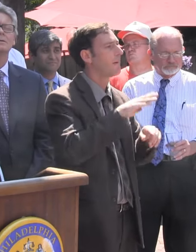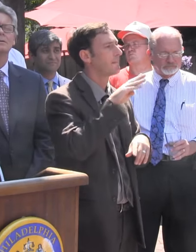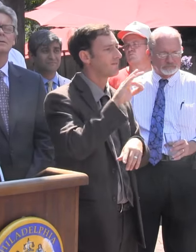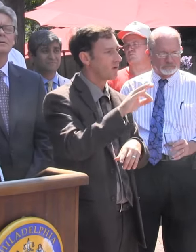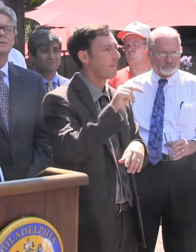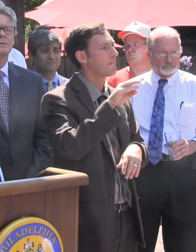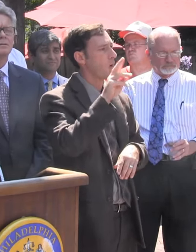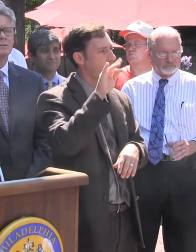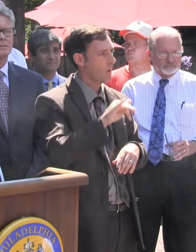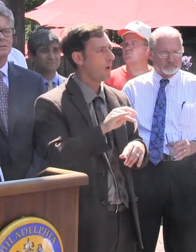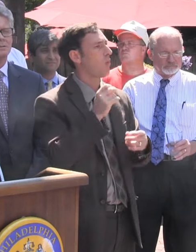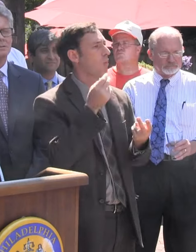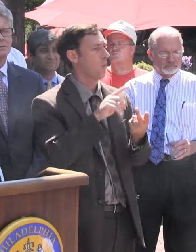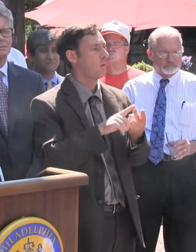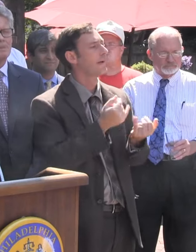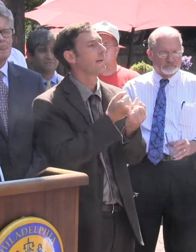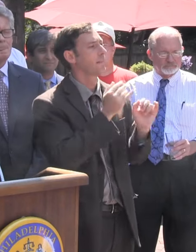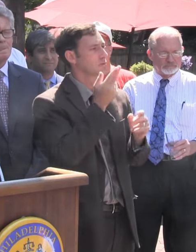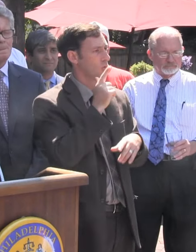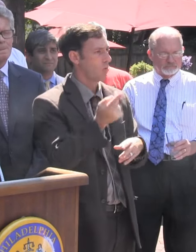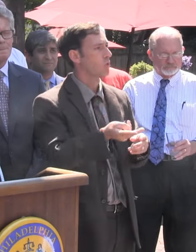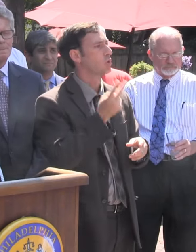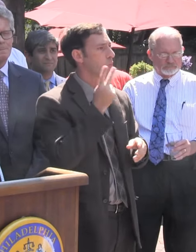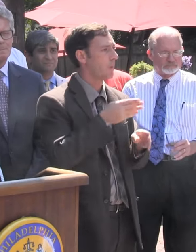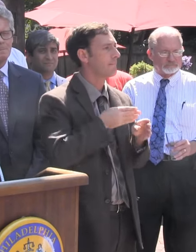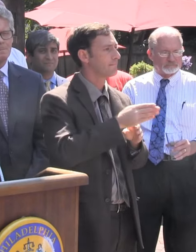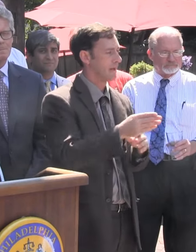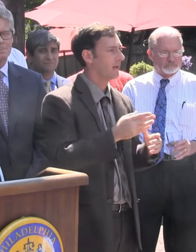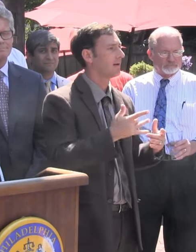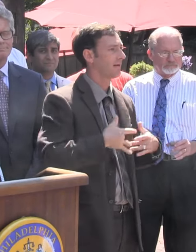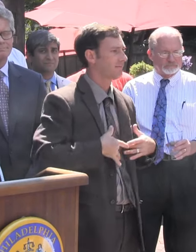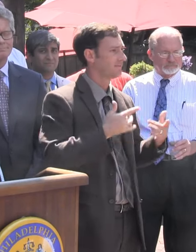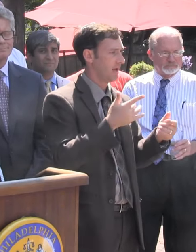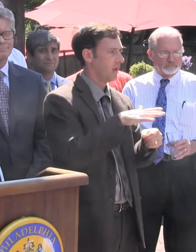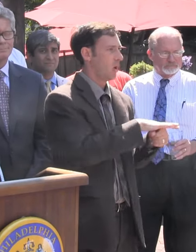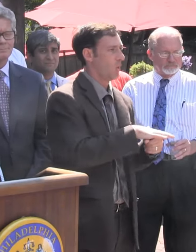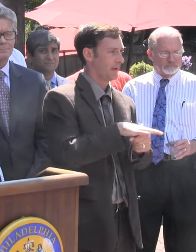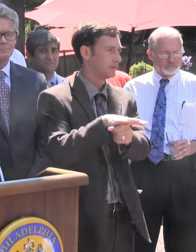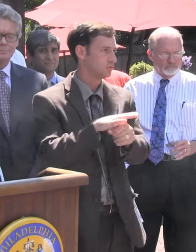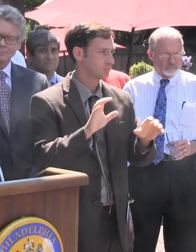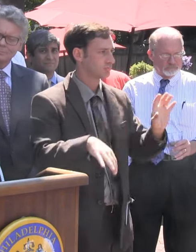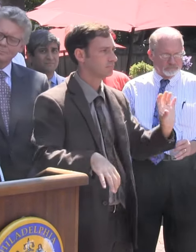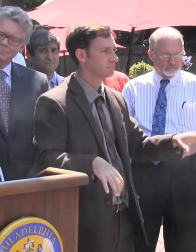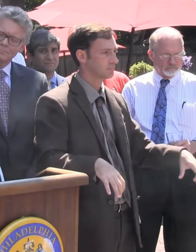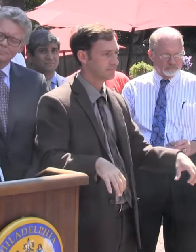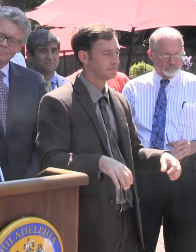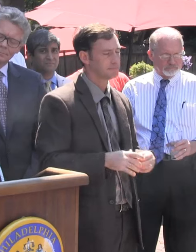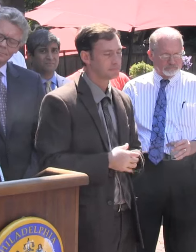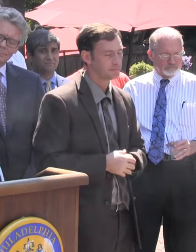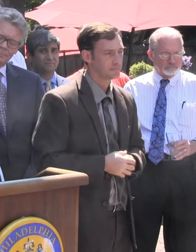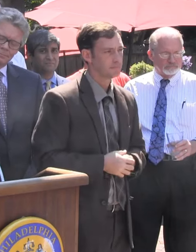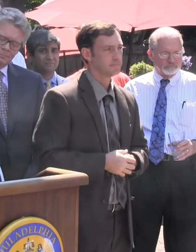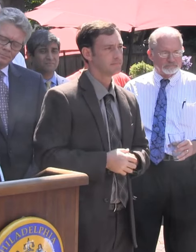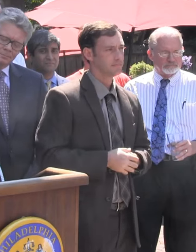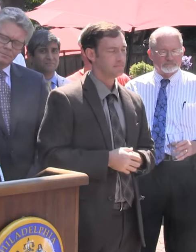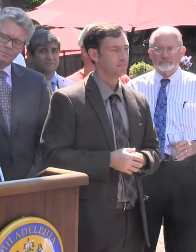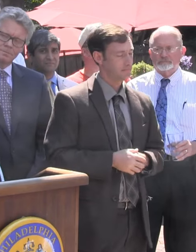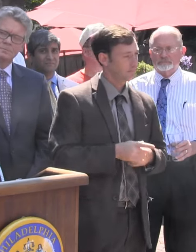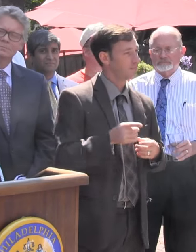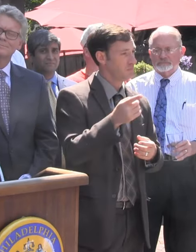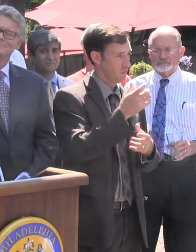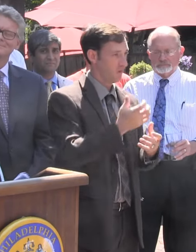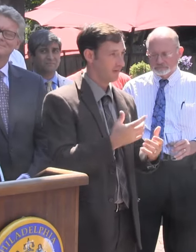or Independence Hall, the two main event locations. And if you want to feel the full excitement